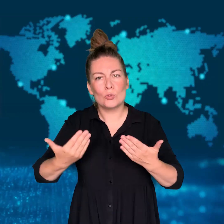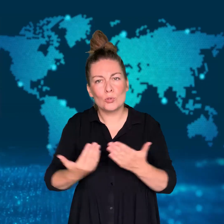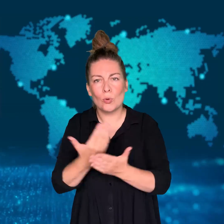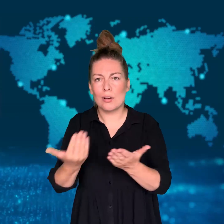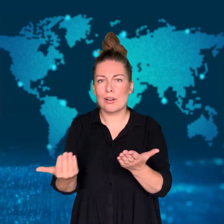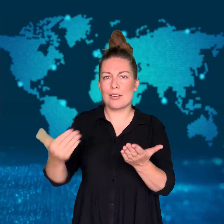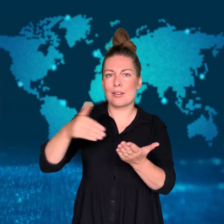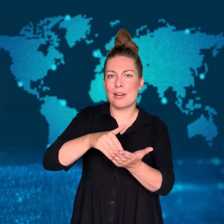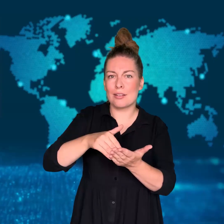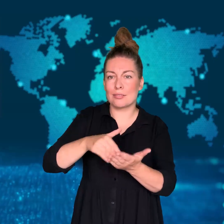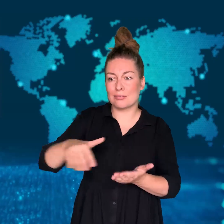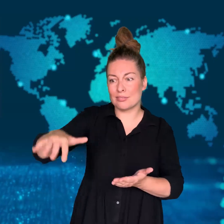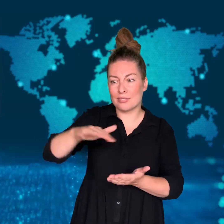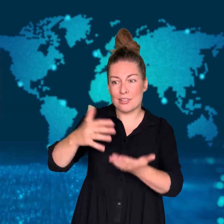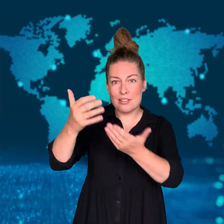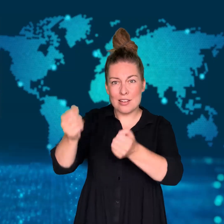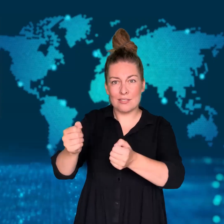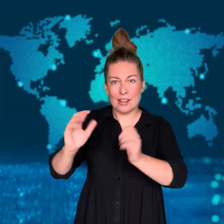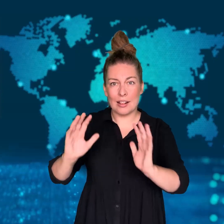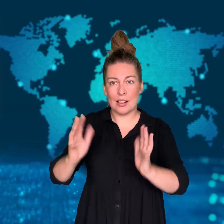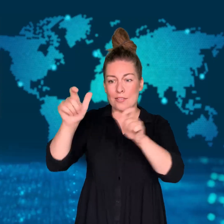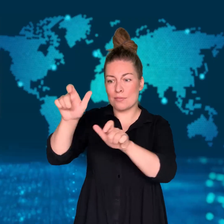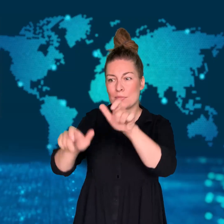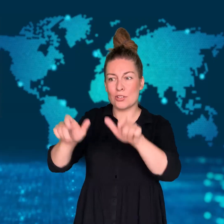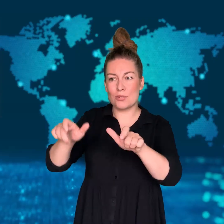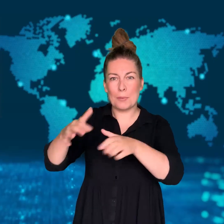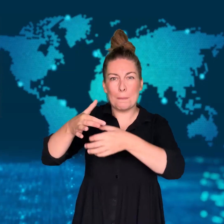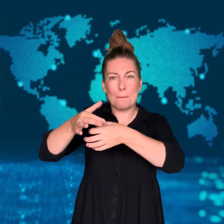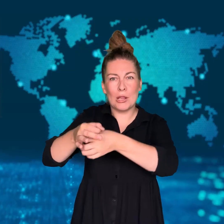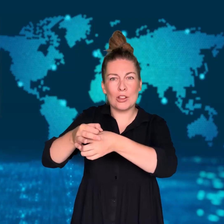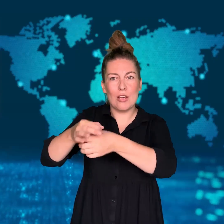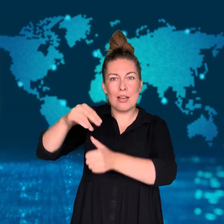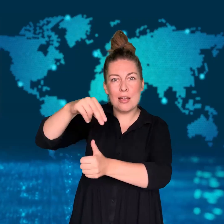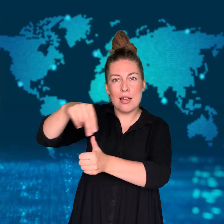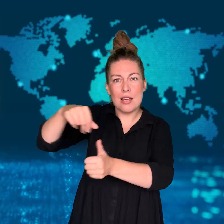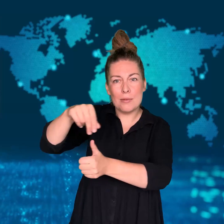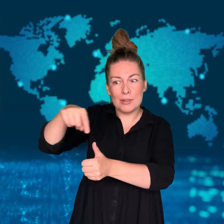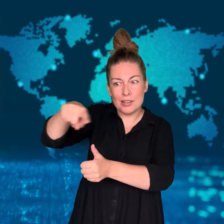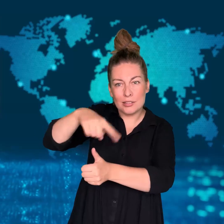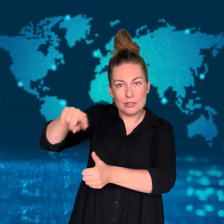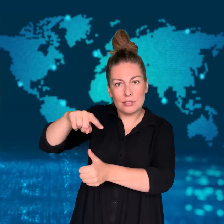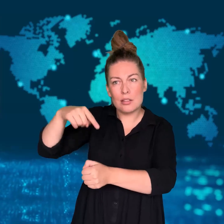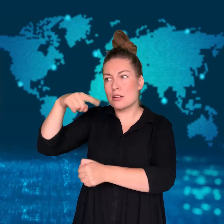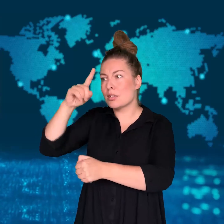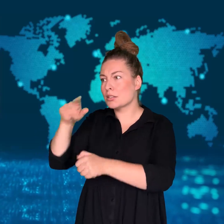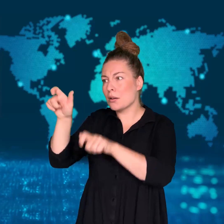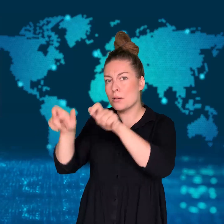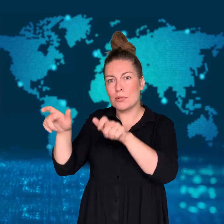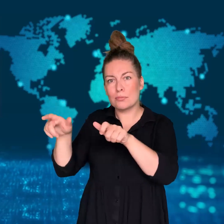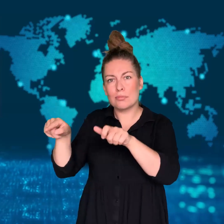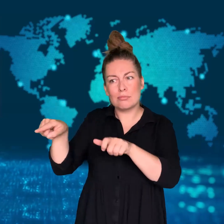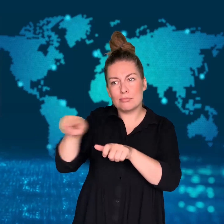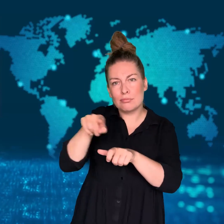"equal citizens."